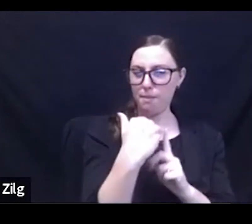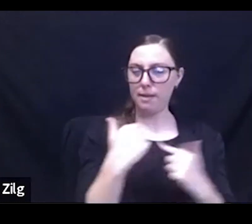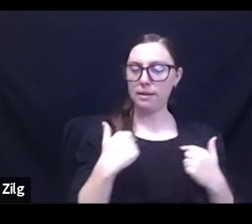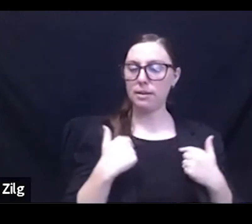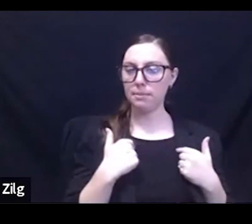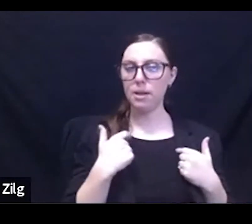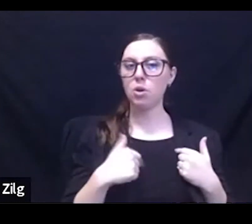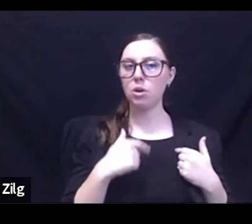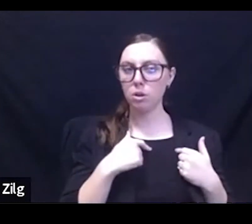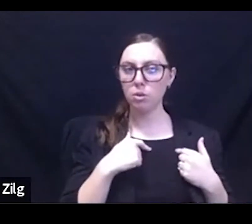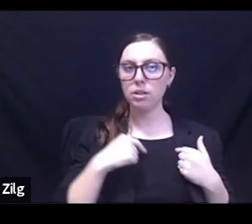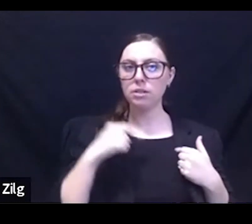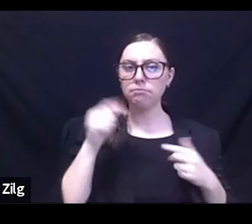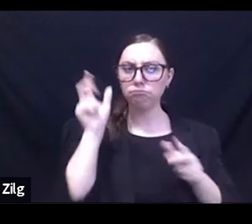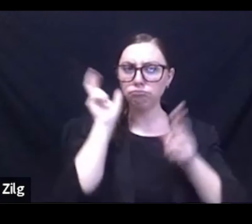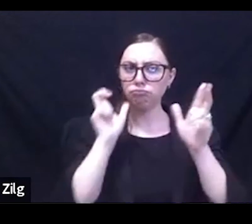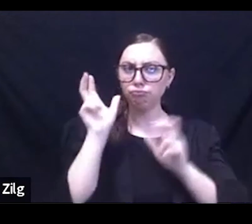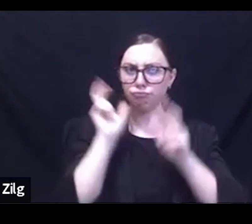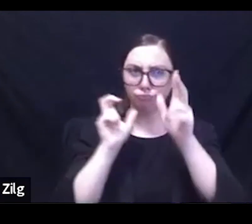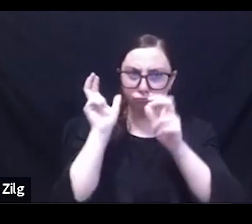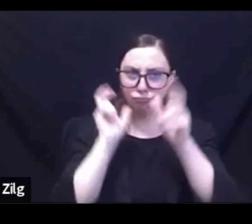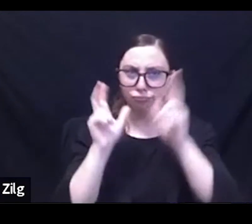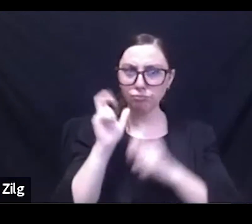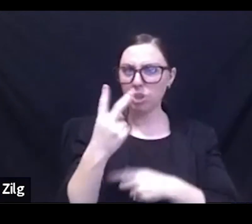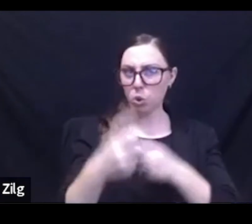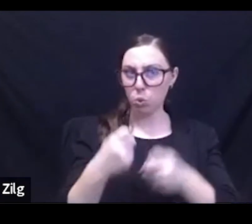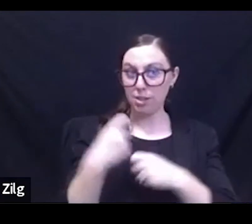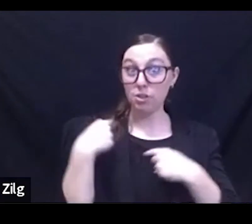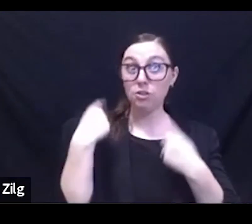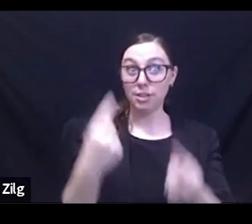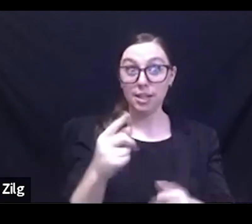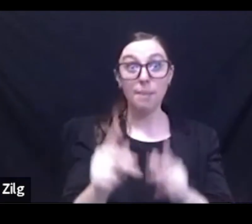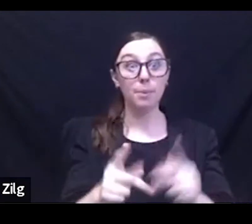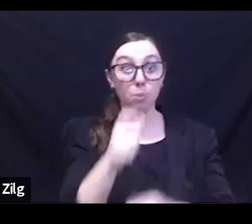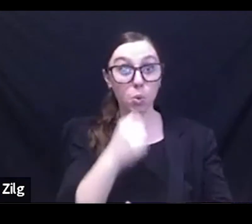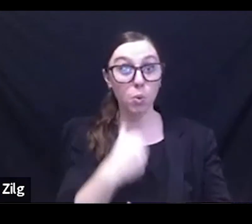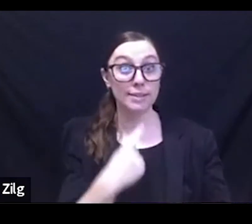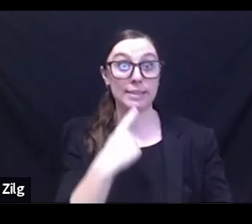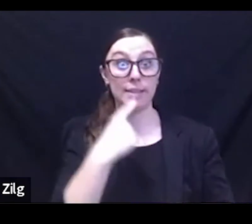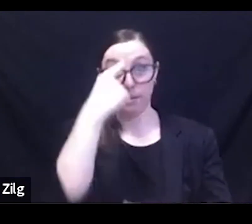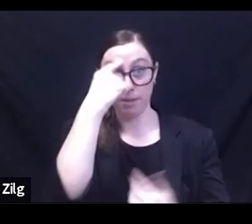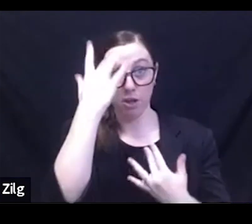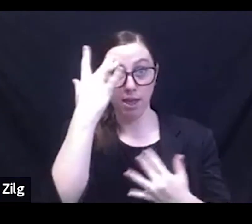over the course of the last two years or so that for folks with significant mental illness, telehealth